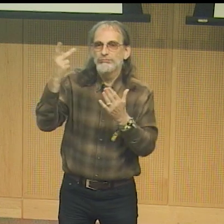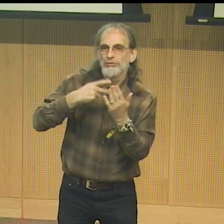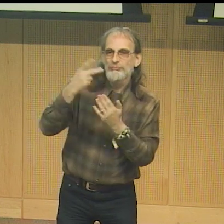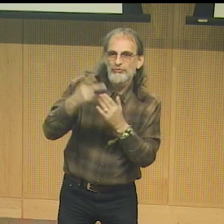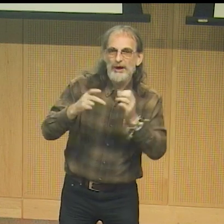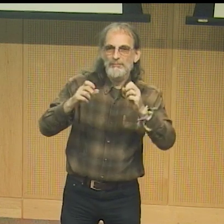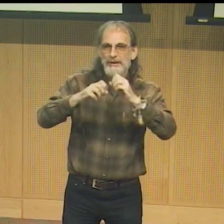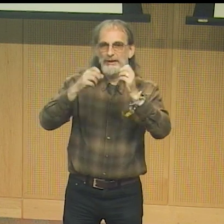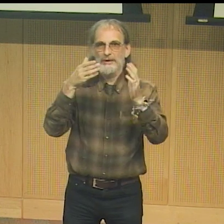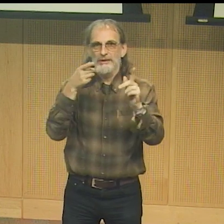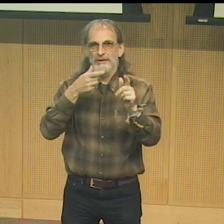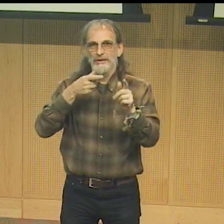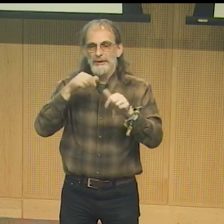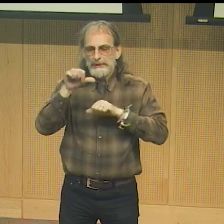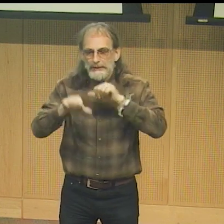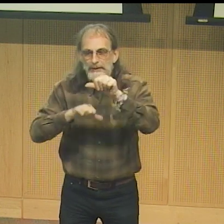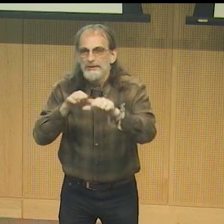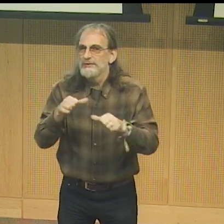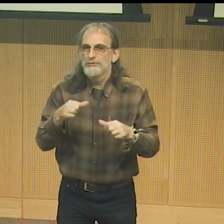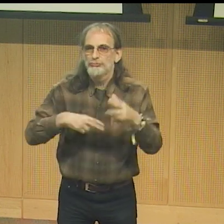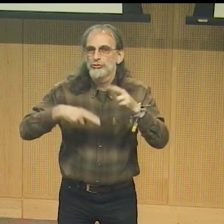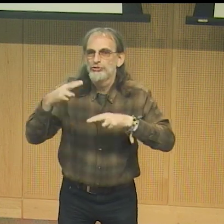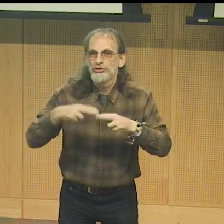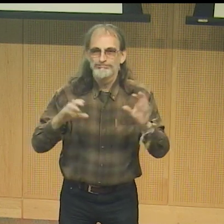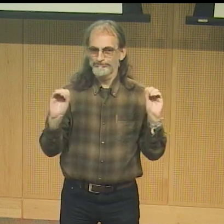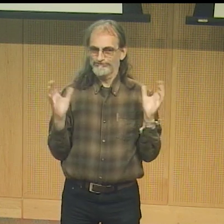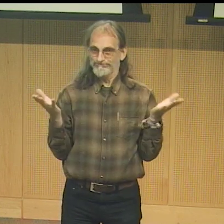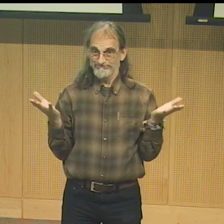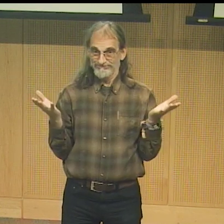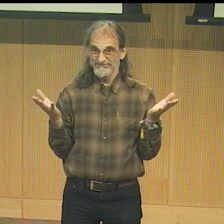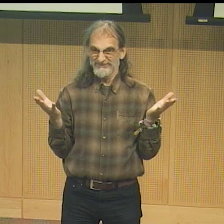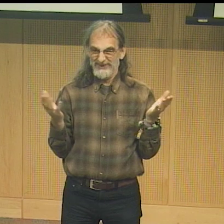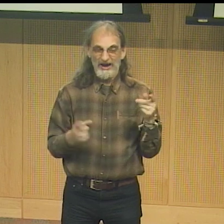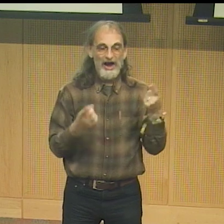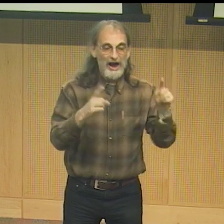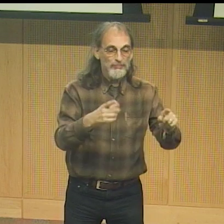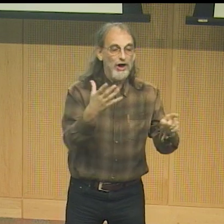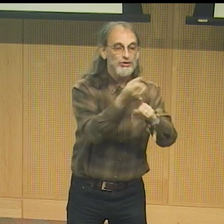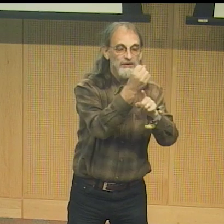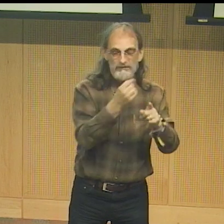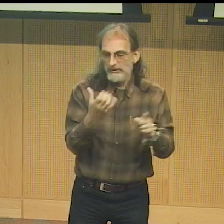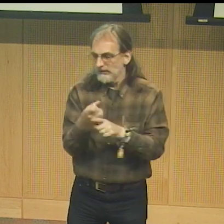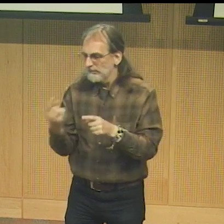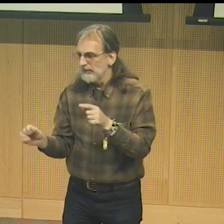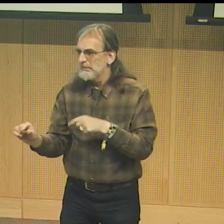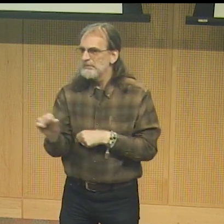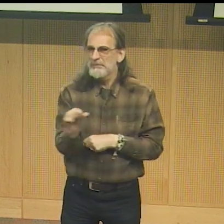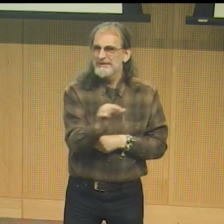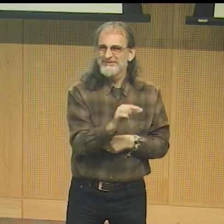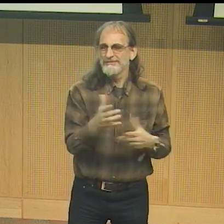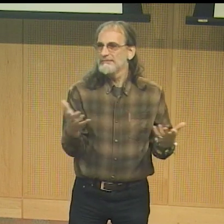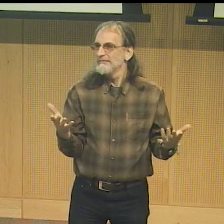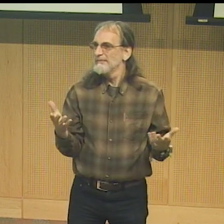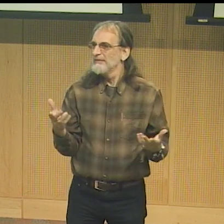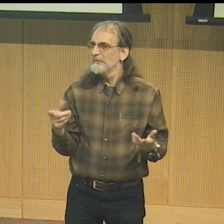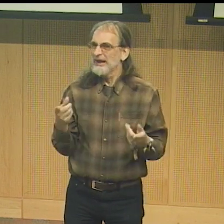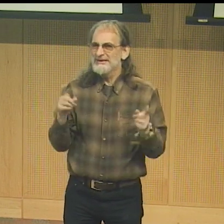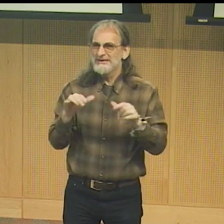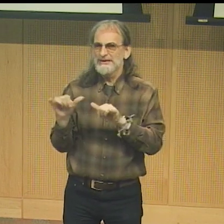of something to work toward, over time, working together programmatically and systematically